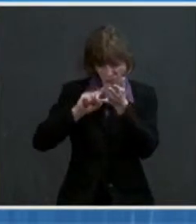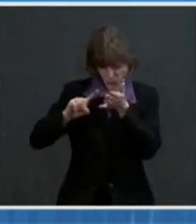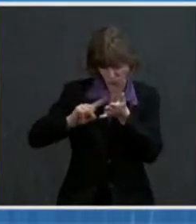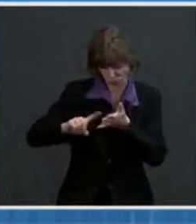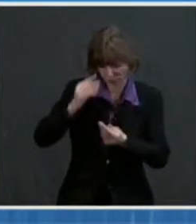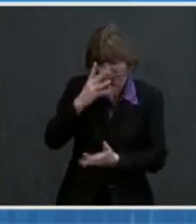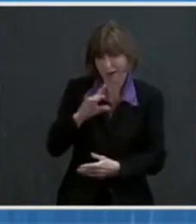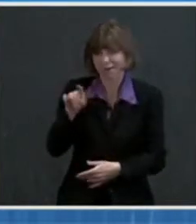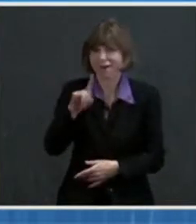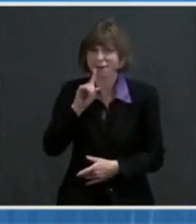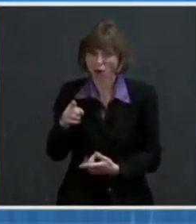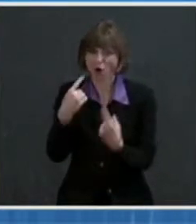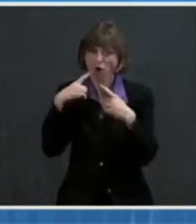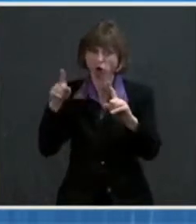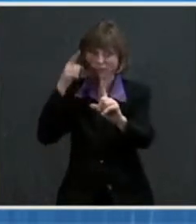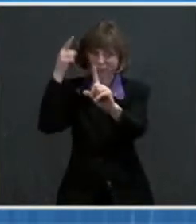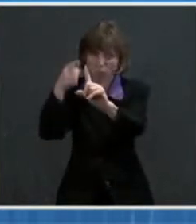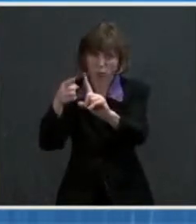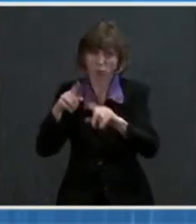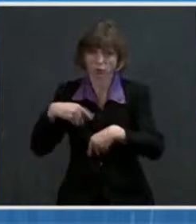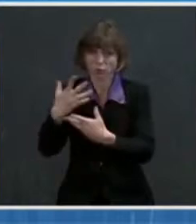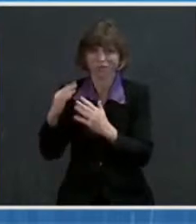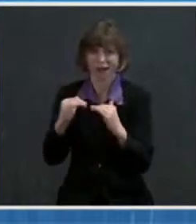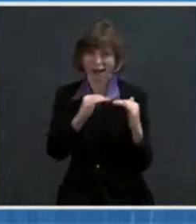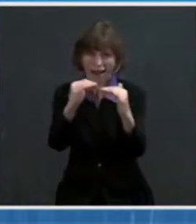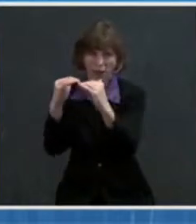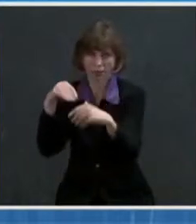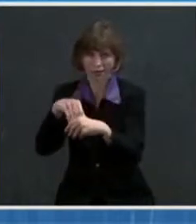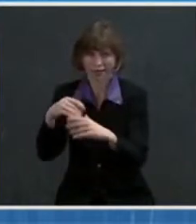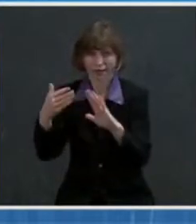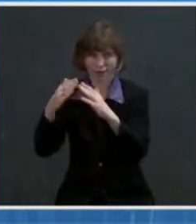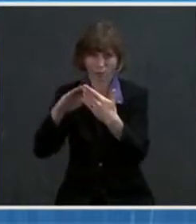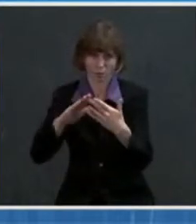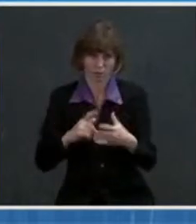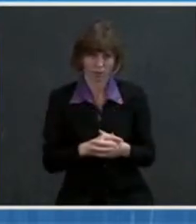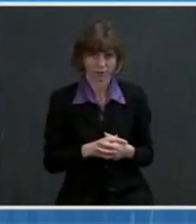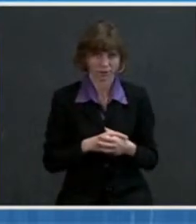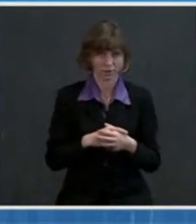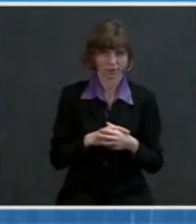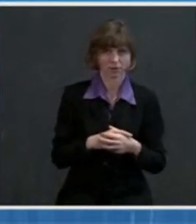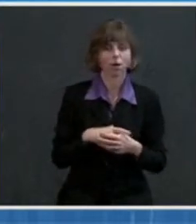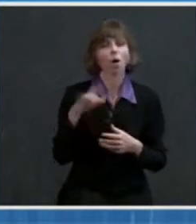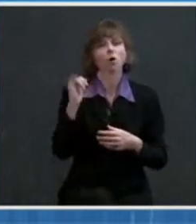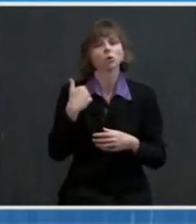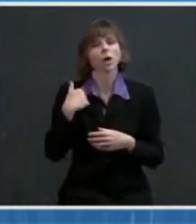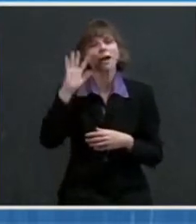INTO THE DATAEN O EACH SITE TO MAKE SURE THEY'RE IMPROVING VACCINE EQUITY IN THOSE